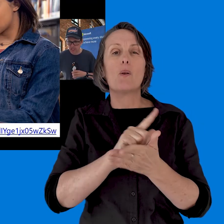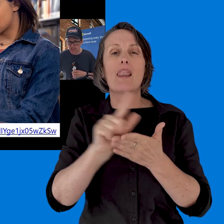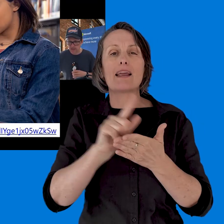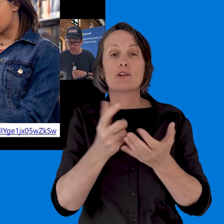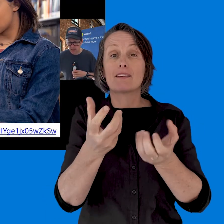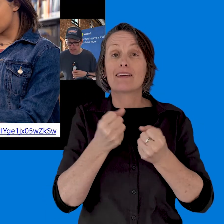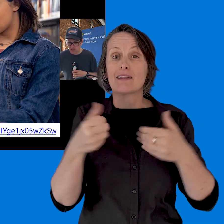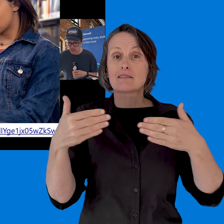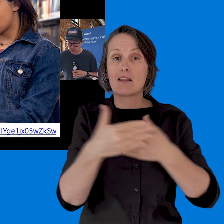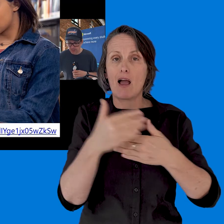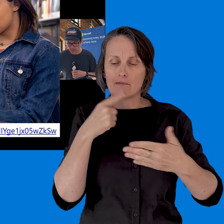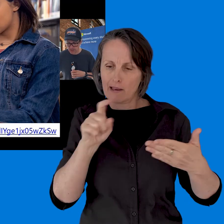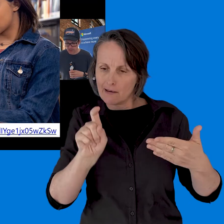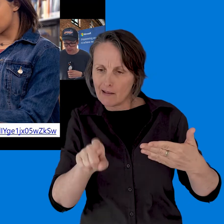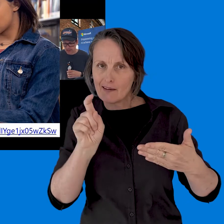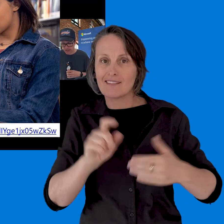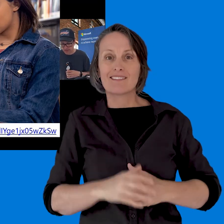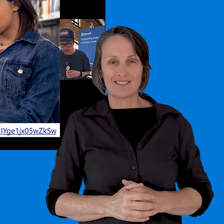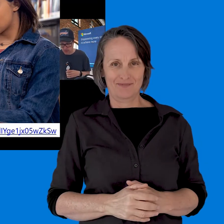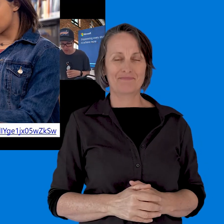So when you get the slides, you can jump in and have a look.